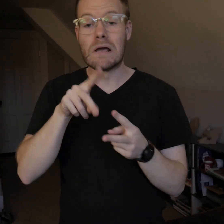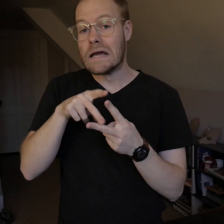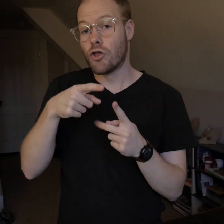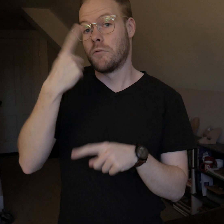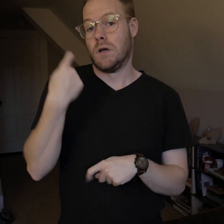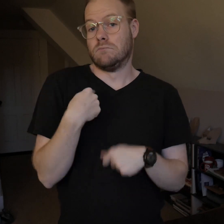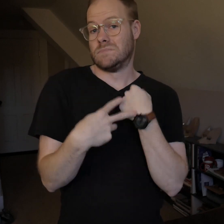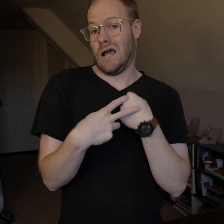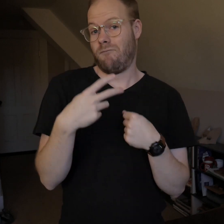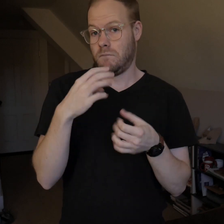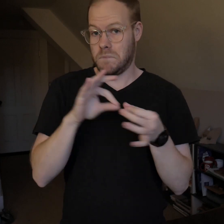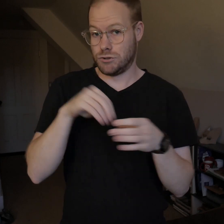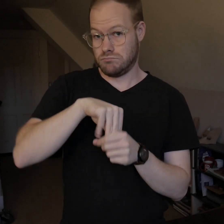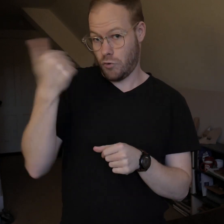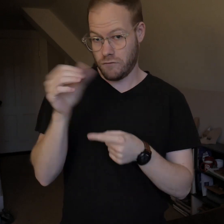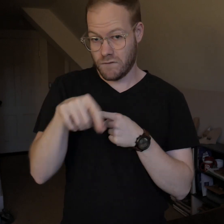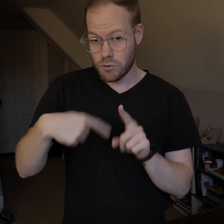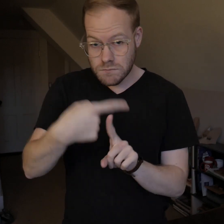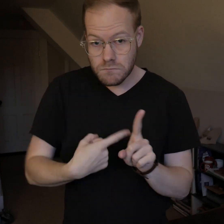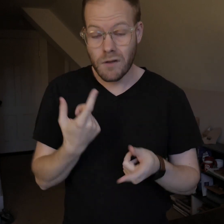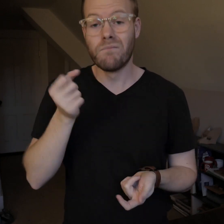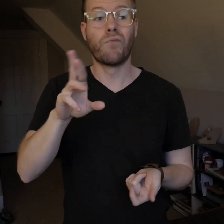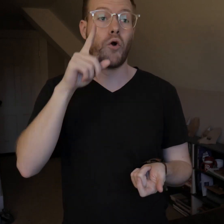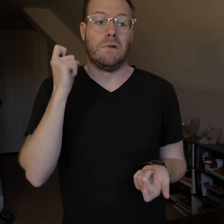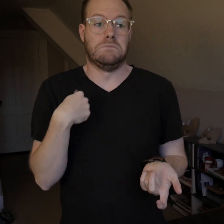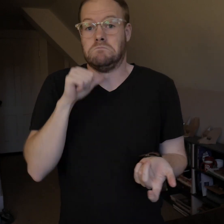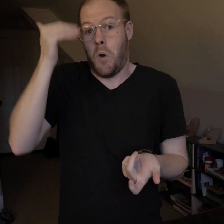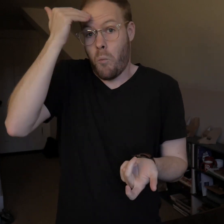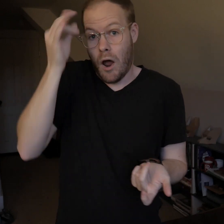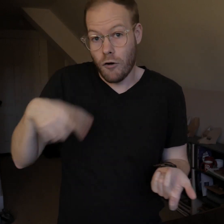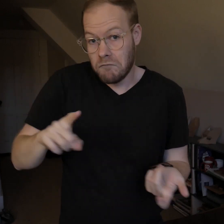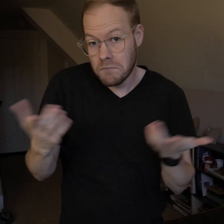either because I’m saving them to mention in another video this month or because I’m not aware of them.